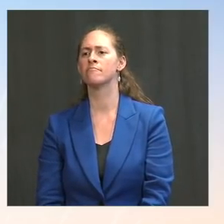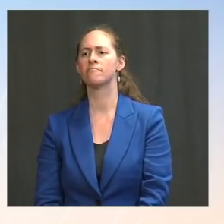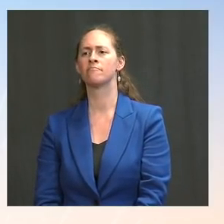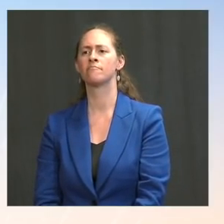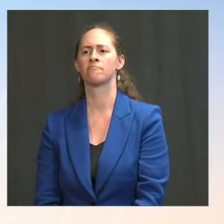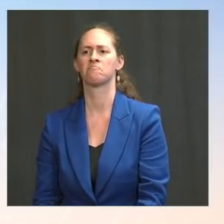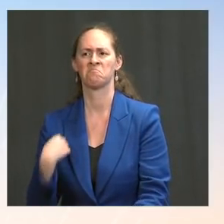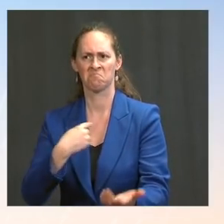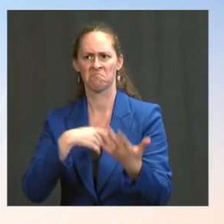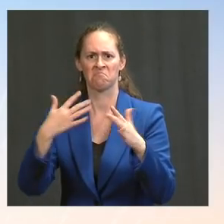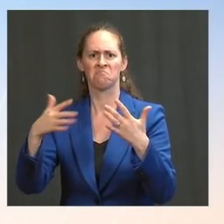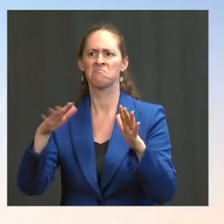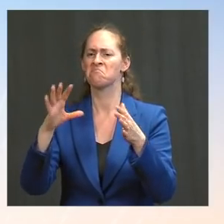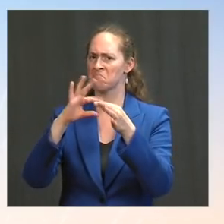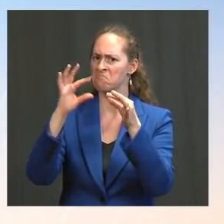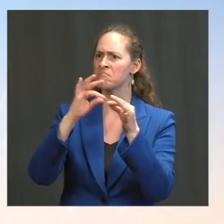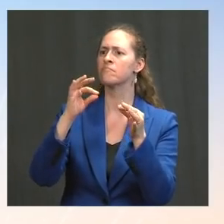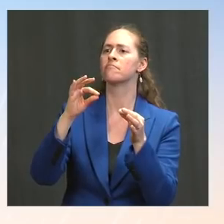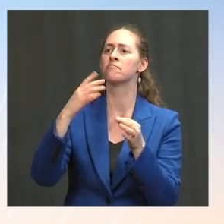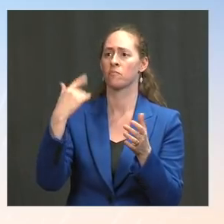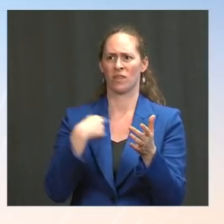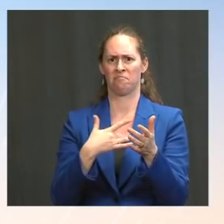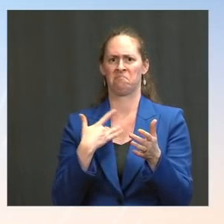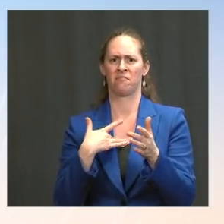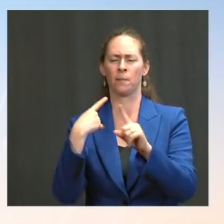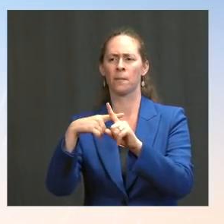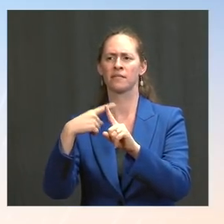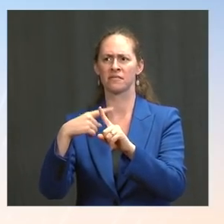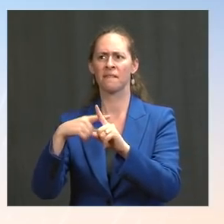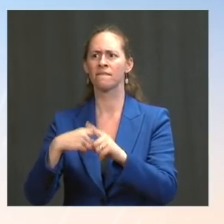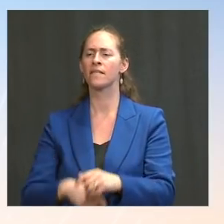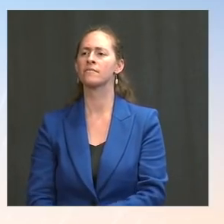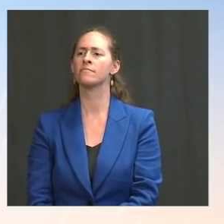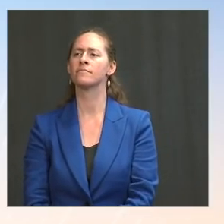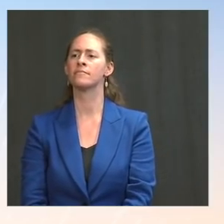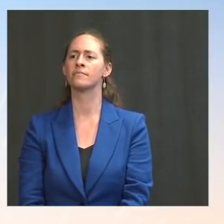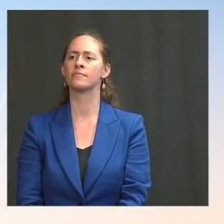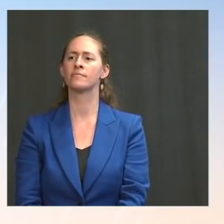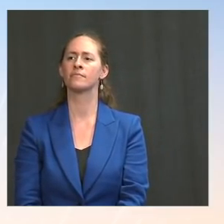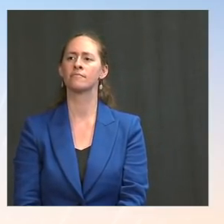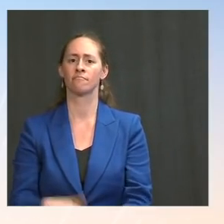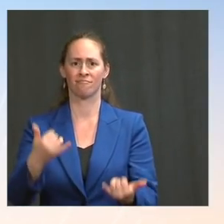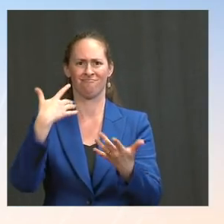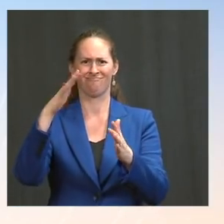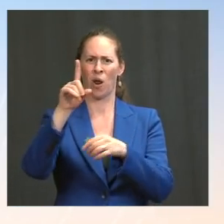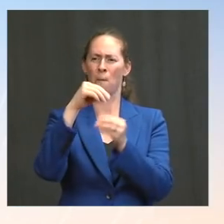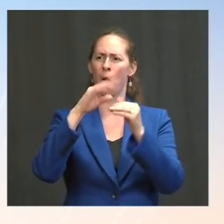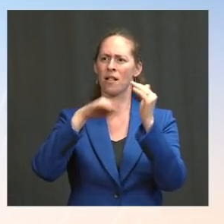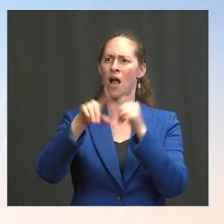and it is a positive sign, in our view -- that there are 130 countries, representing more than 90 percent of global GDP,